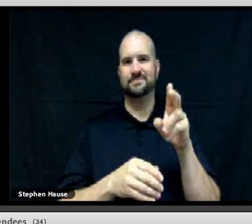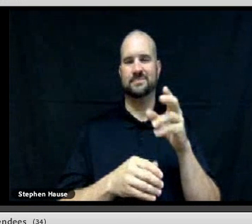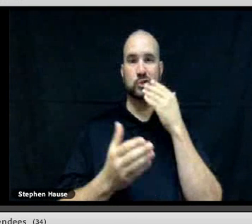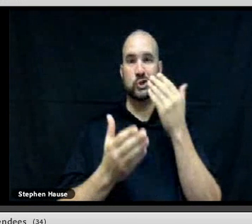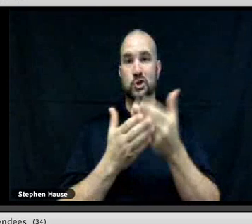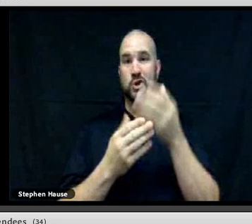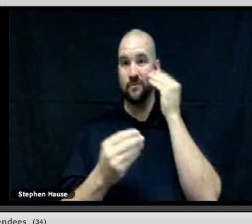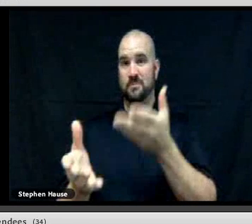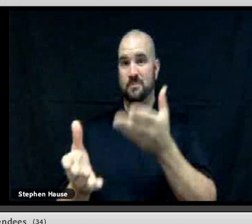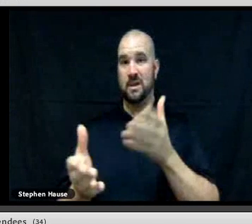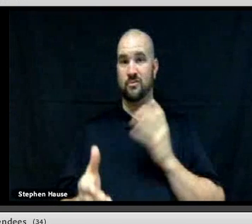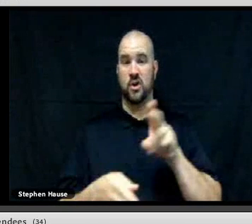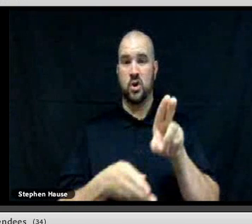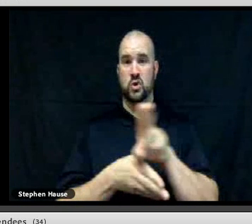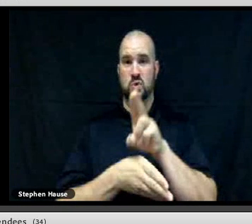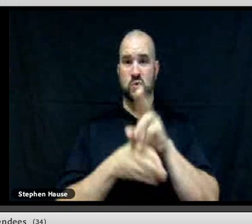you should leave the field blank, um,